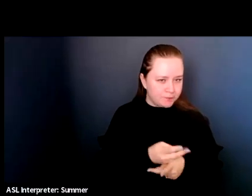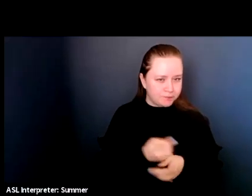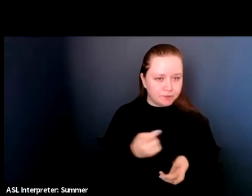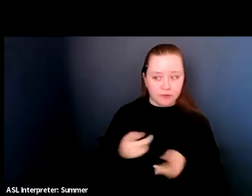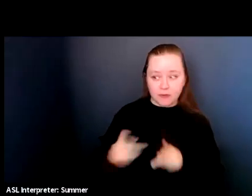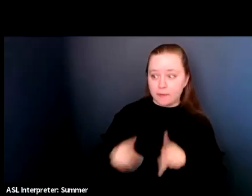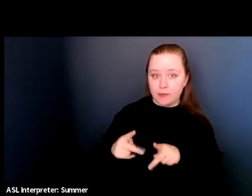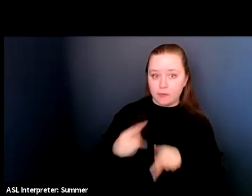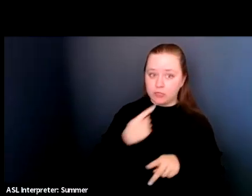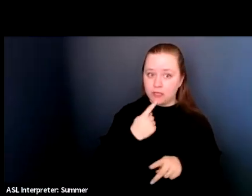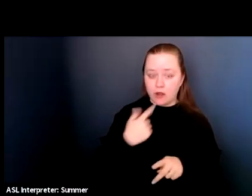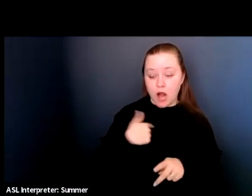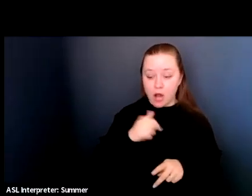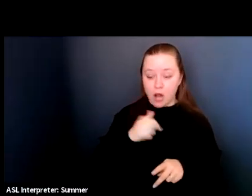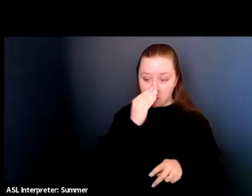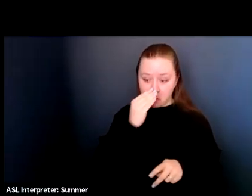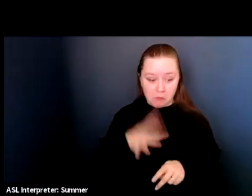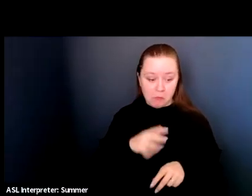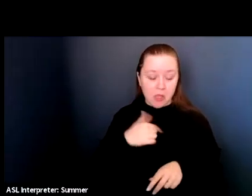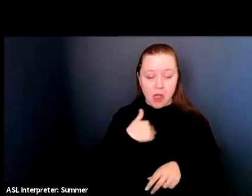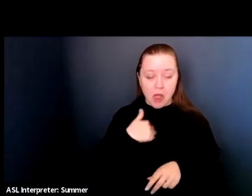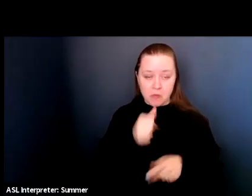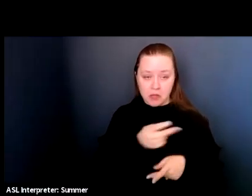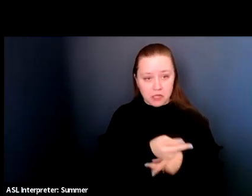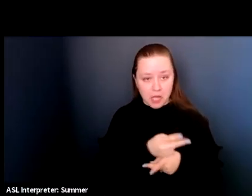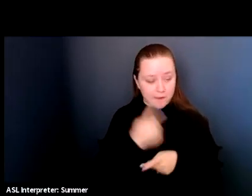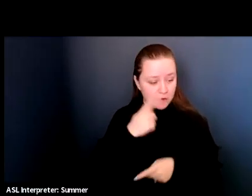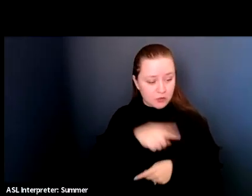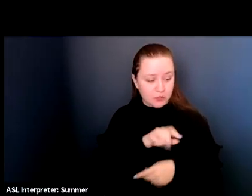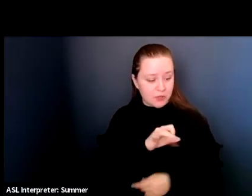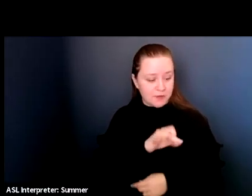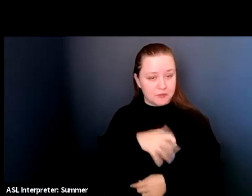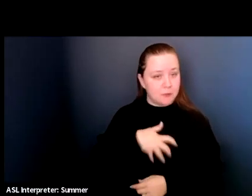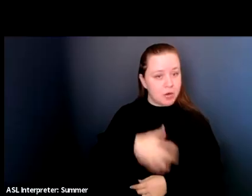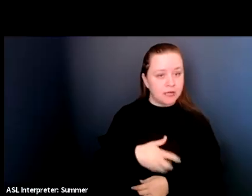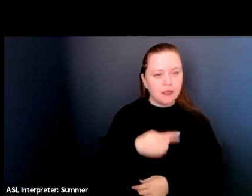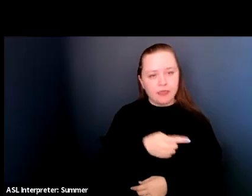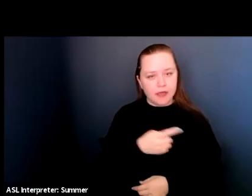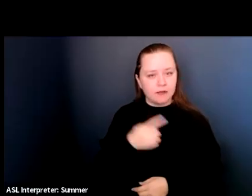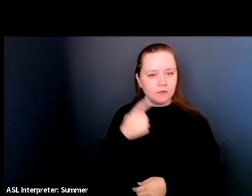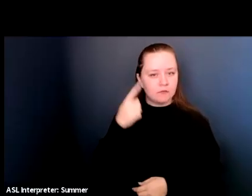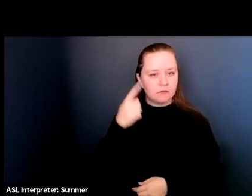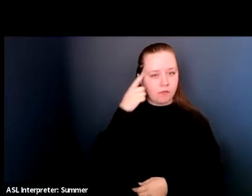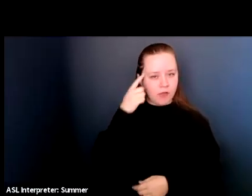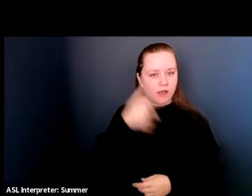I'm not going to care for you if you get pregnant because they see that pregnancy and parenting will increase the amount of